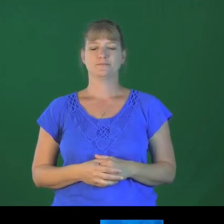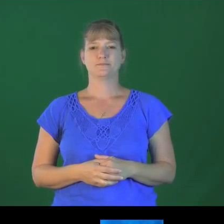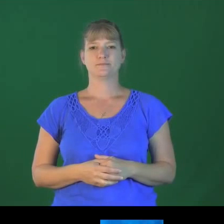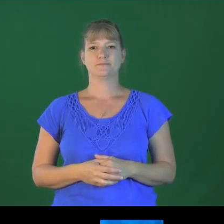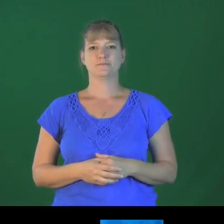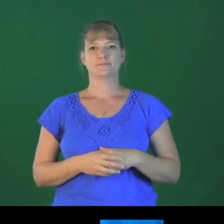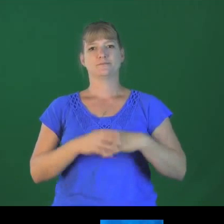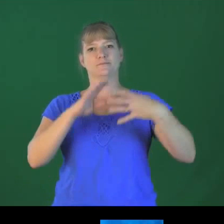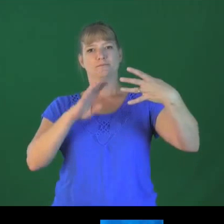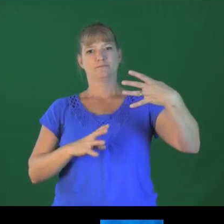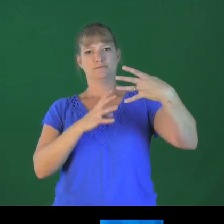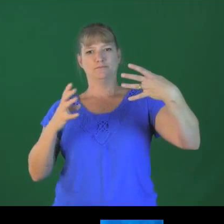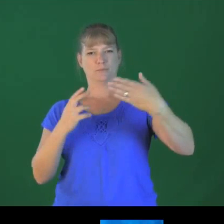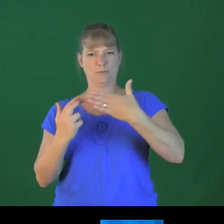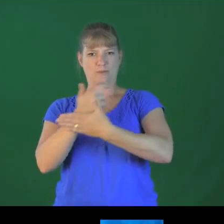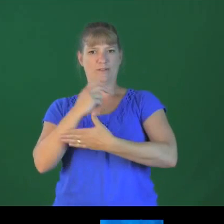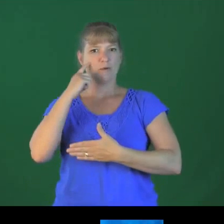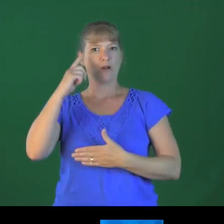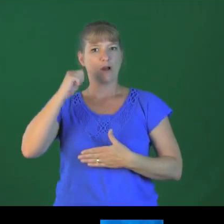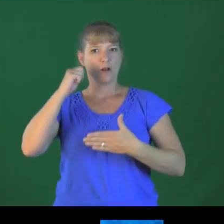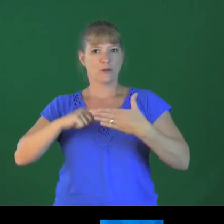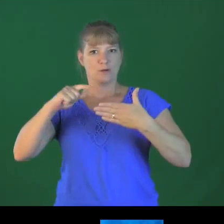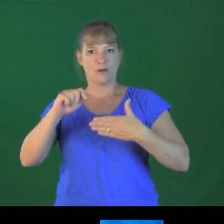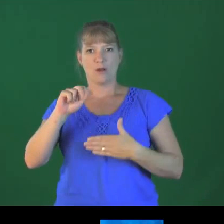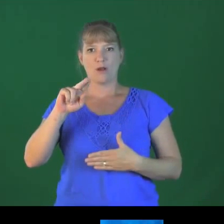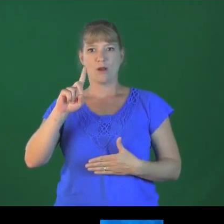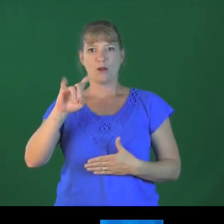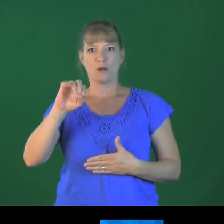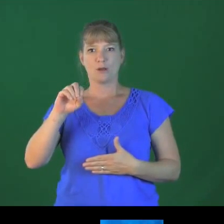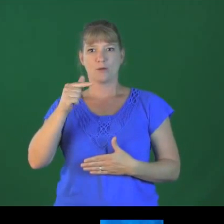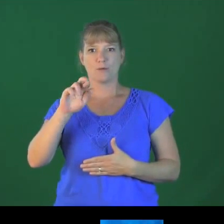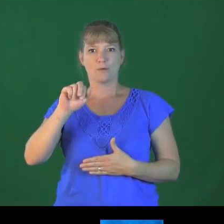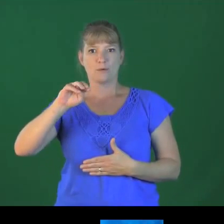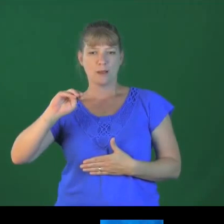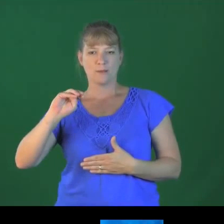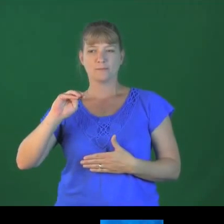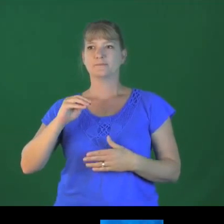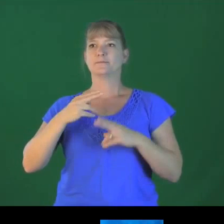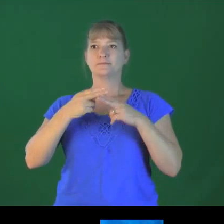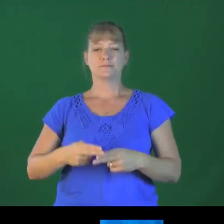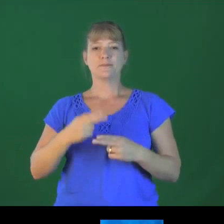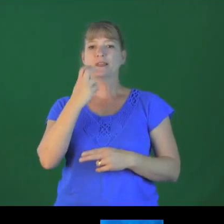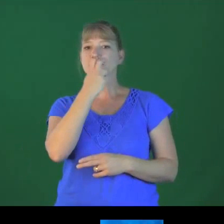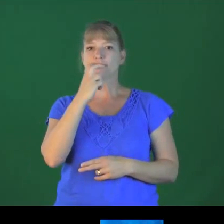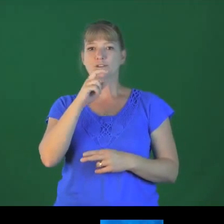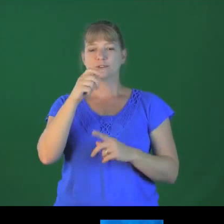This is just a review of the audiogram with the speech banana. At the top of the graph, if you remember,